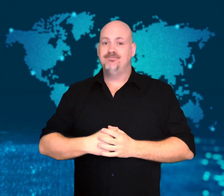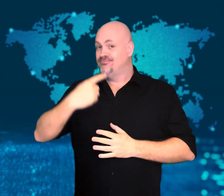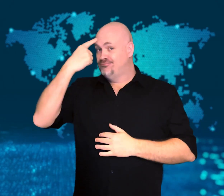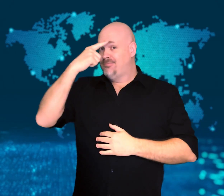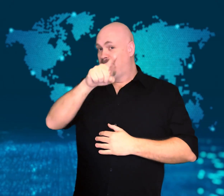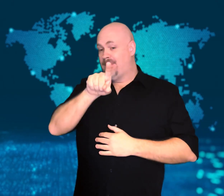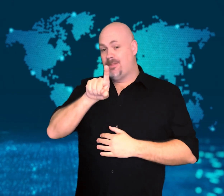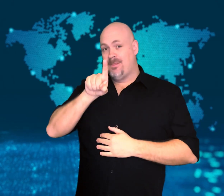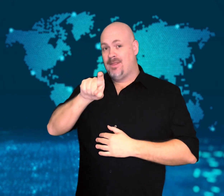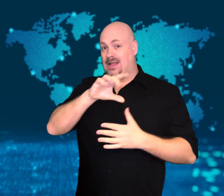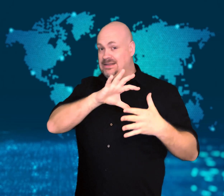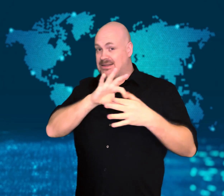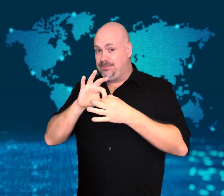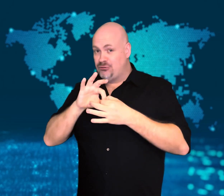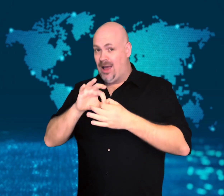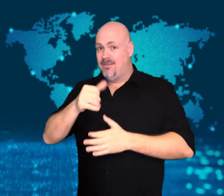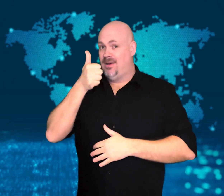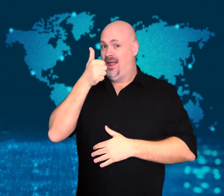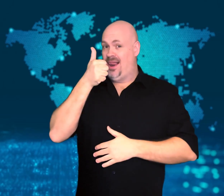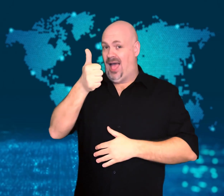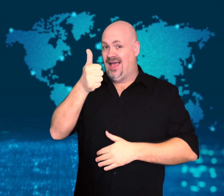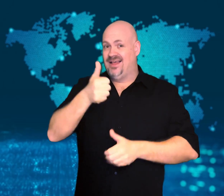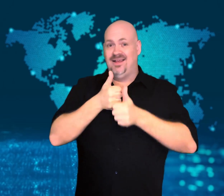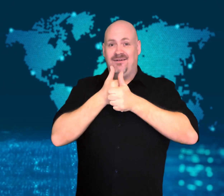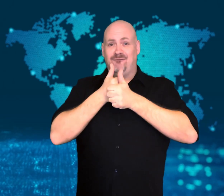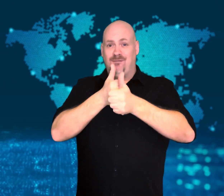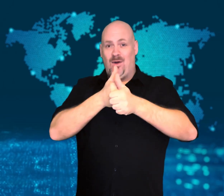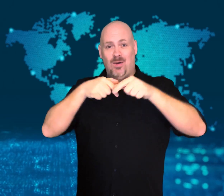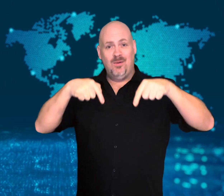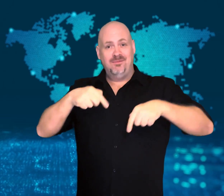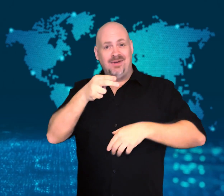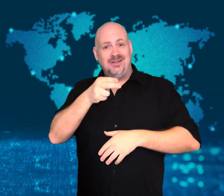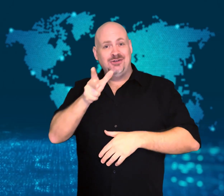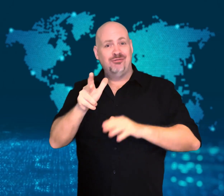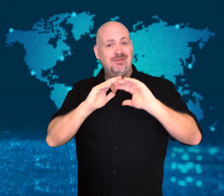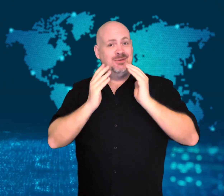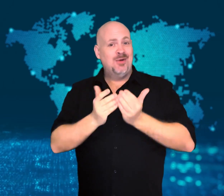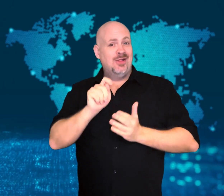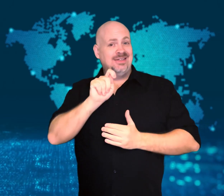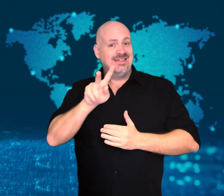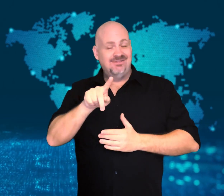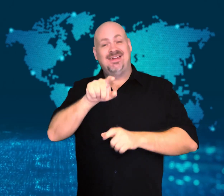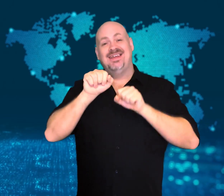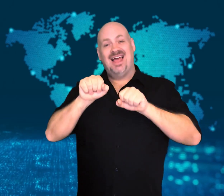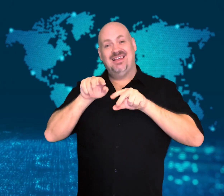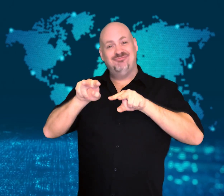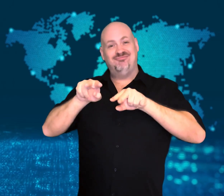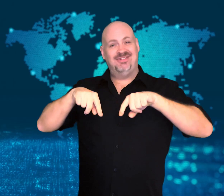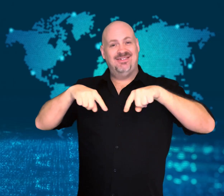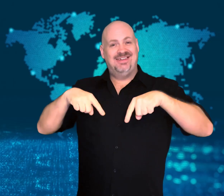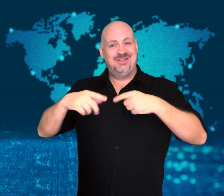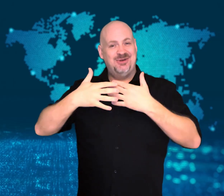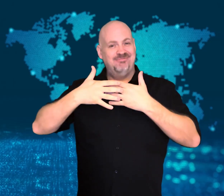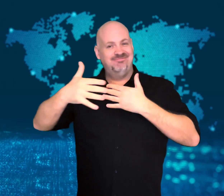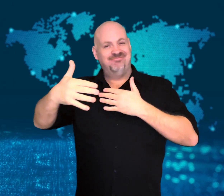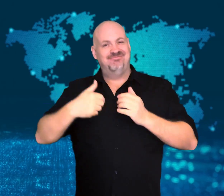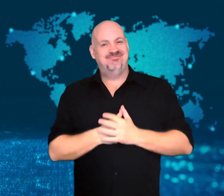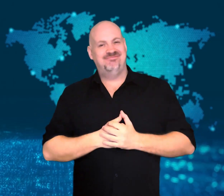Don’t forget to subscribe, like, and follow H3 World TV to get new video updates!